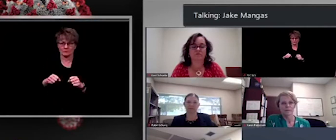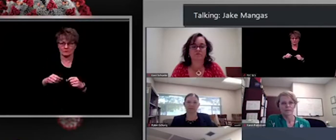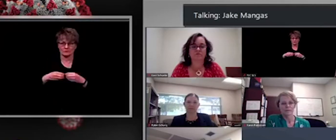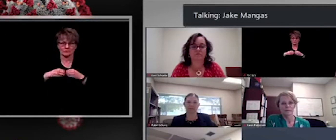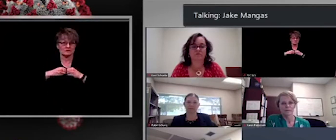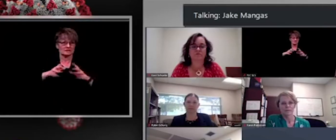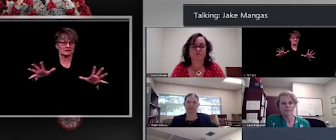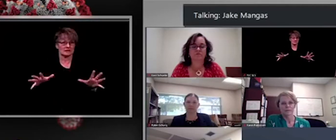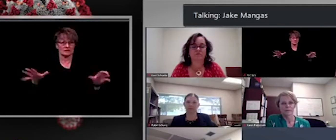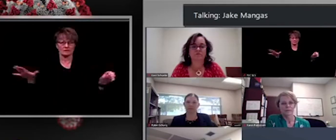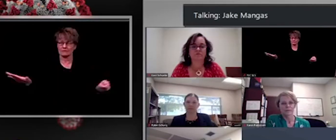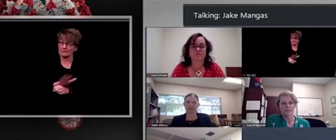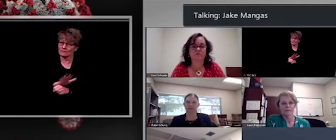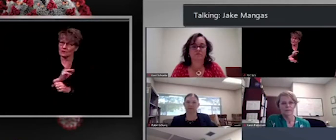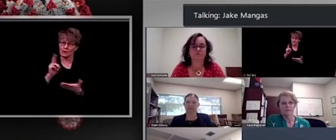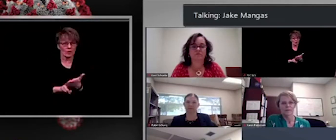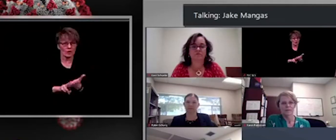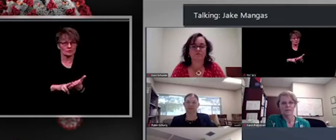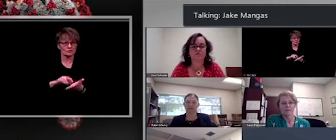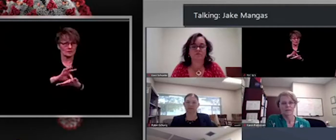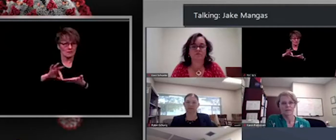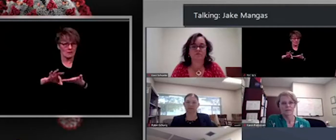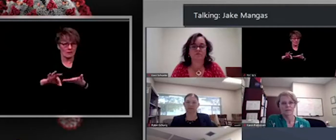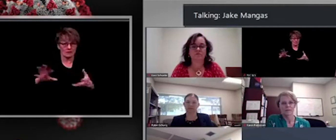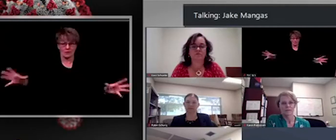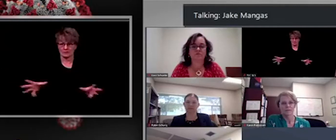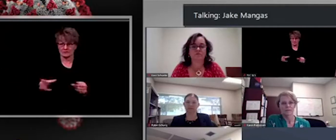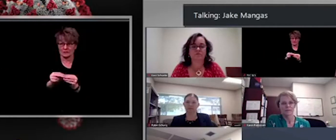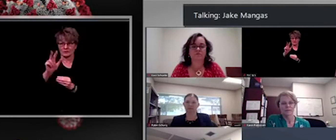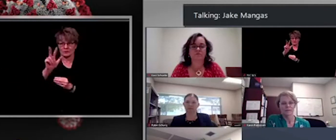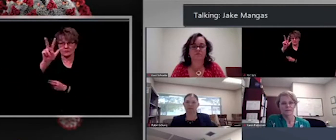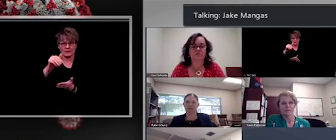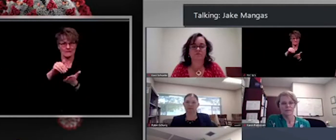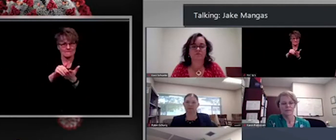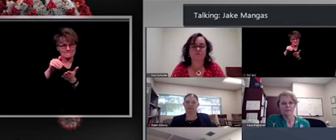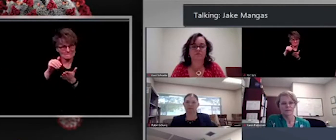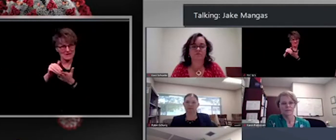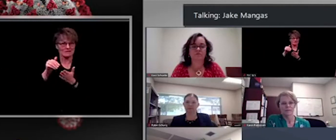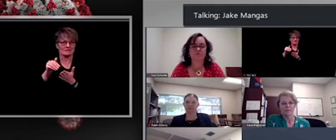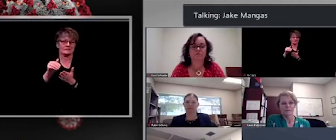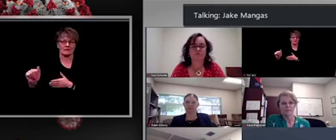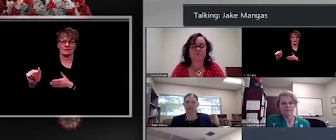and that's exciting. We did not have a waiting list as of last week, but this week we do.